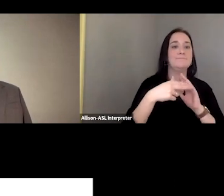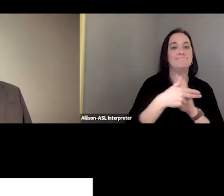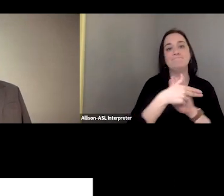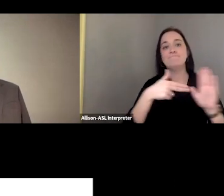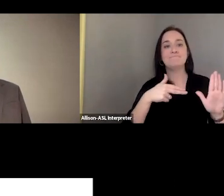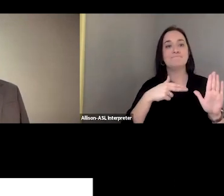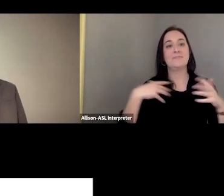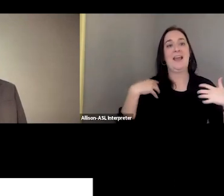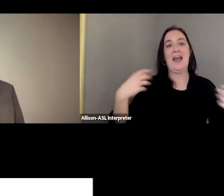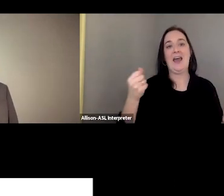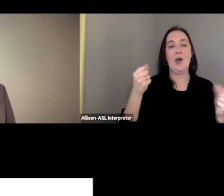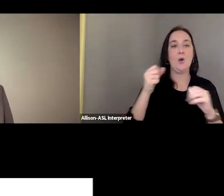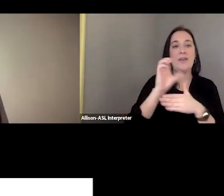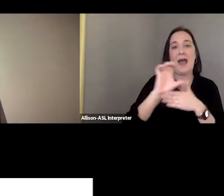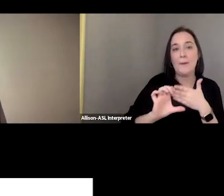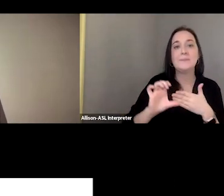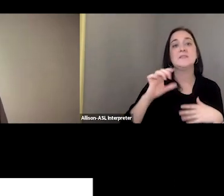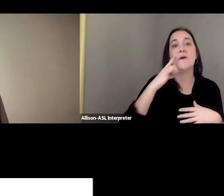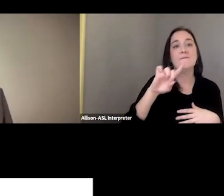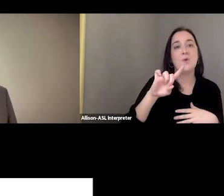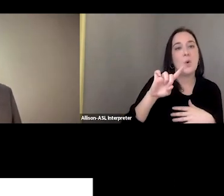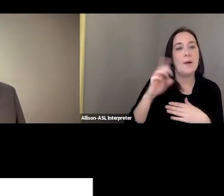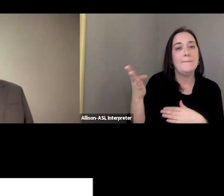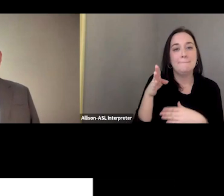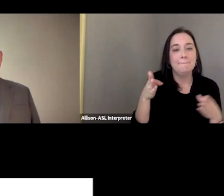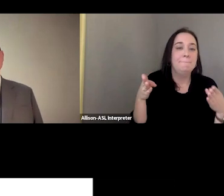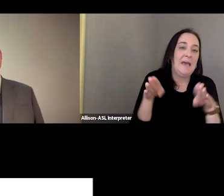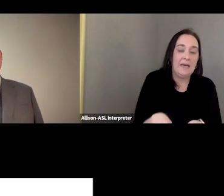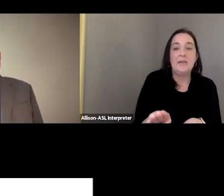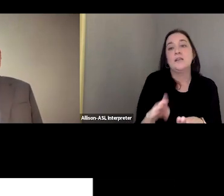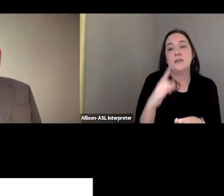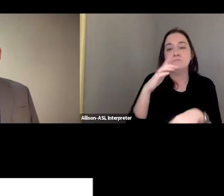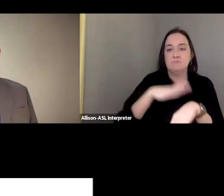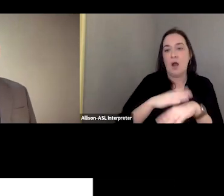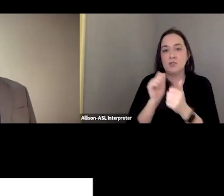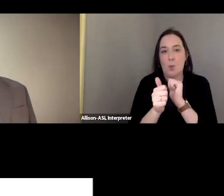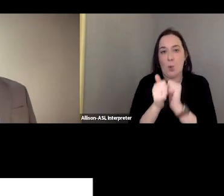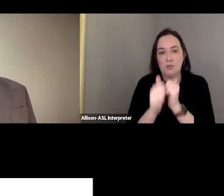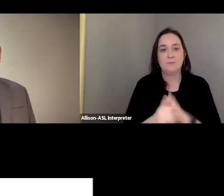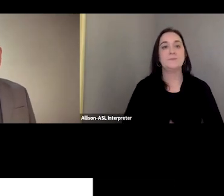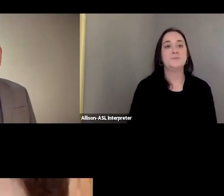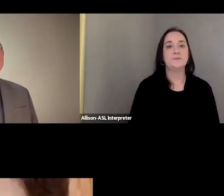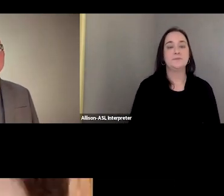or as every good project research project needs to have a really cool acronym. So we're project hubs. That was the best we could come up with.